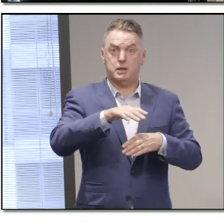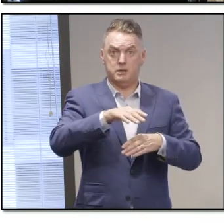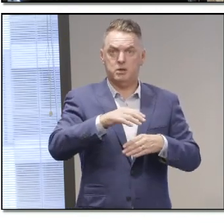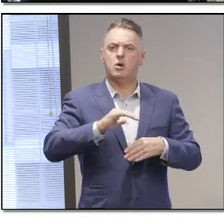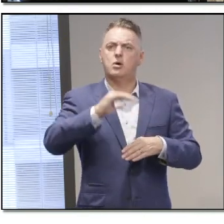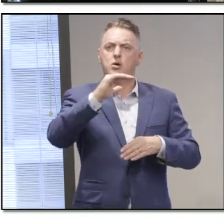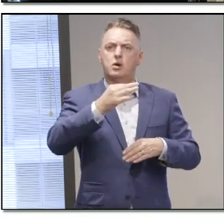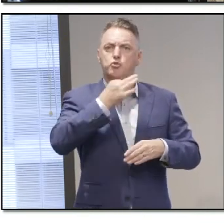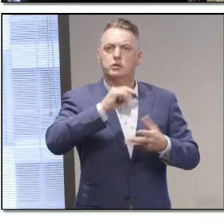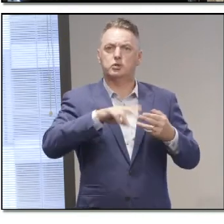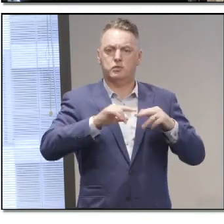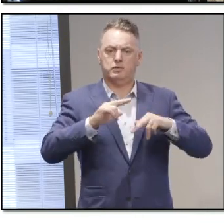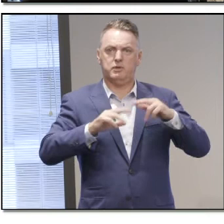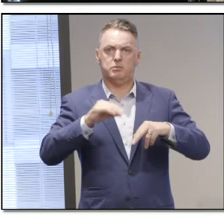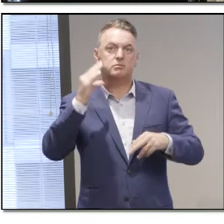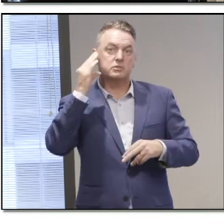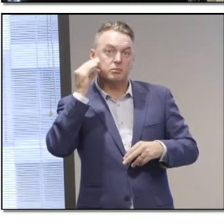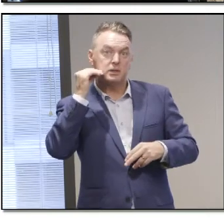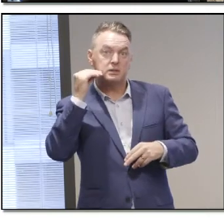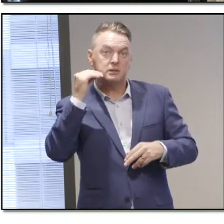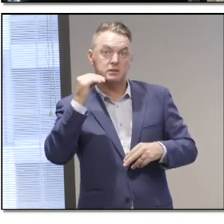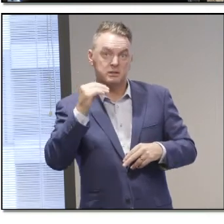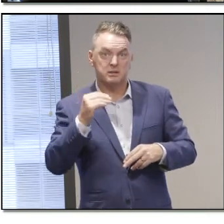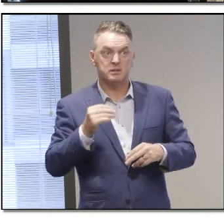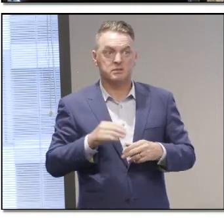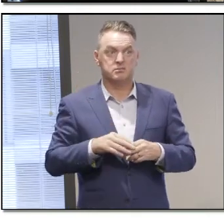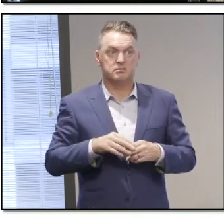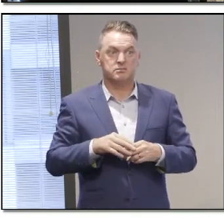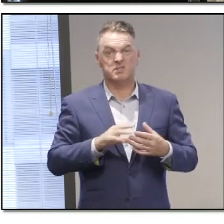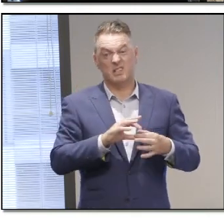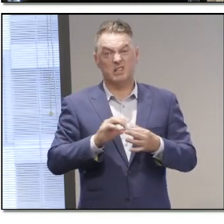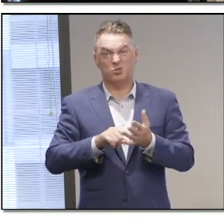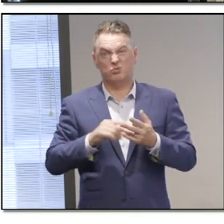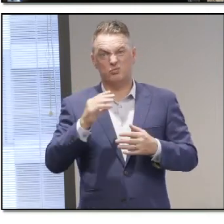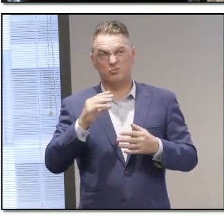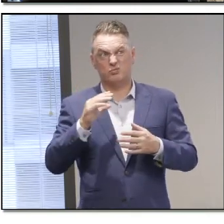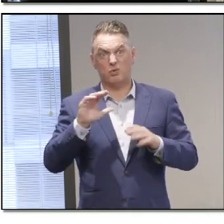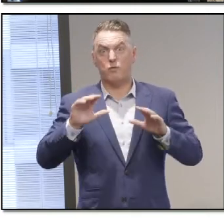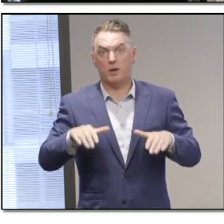type 2 diabetes, which is associated with being overweight. And if you had both,